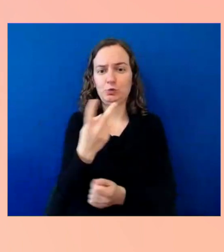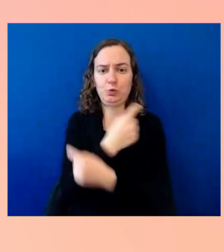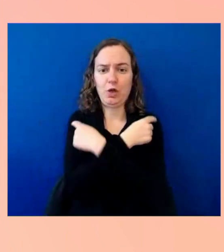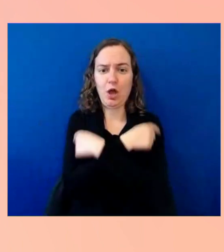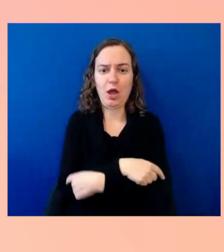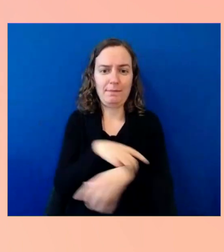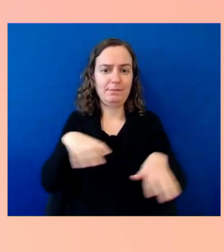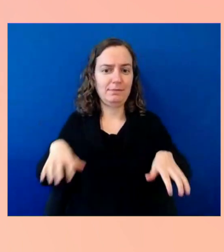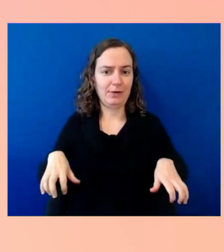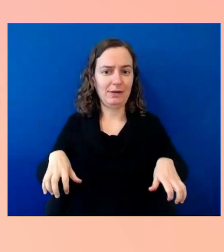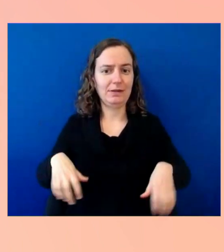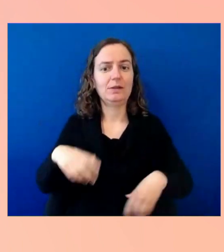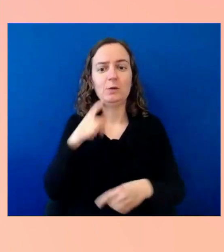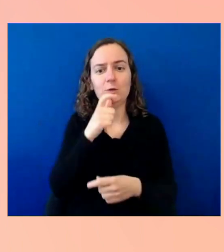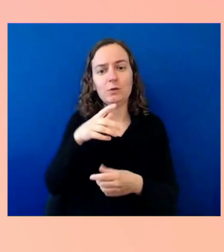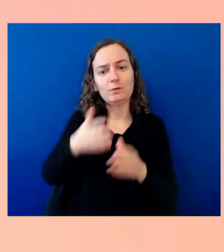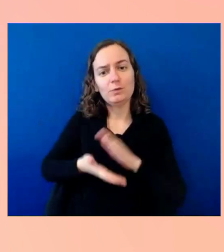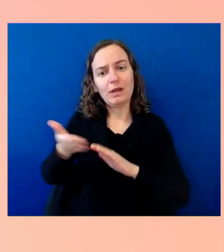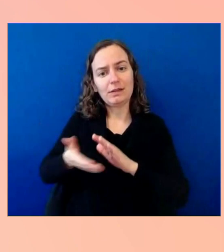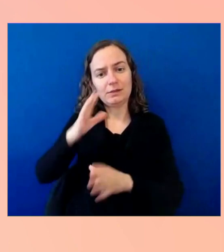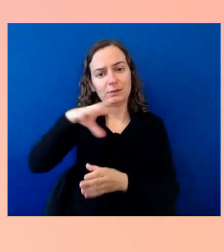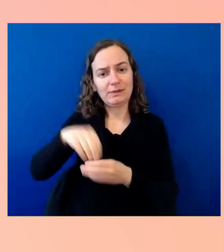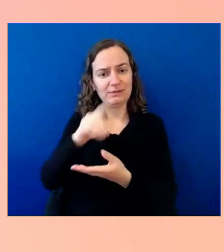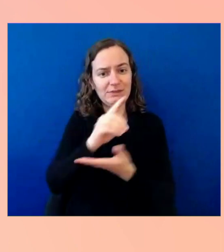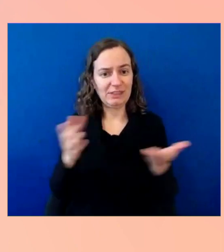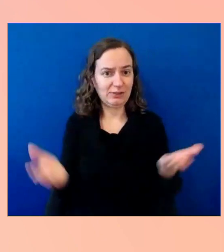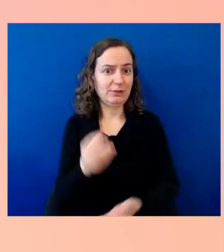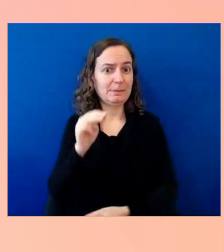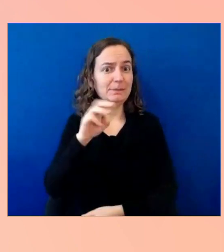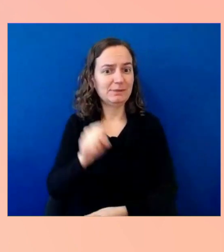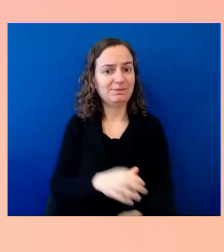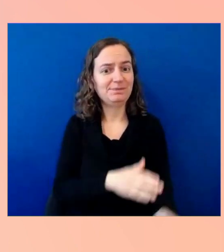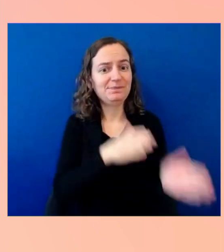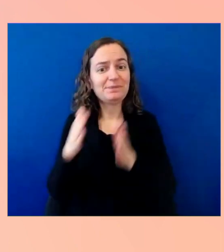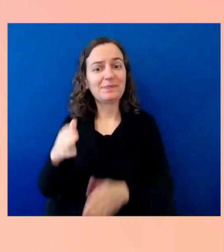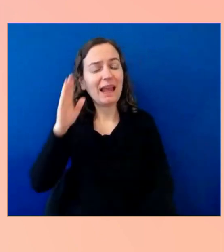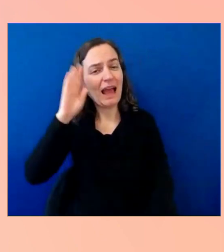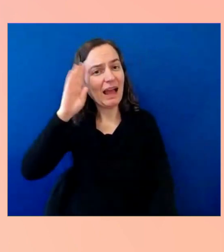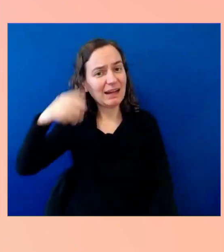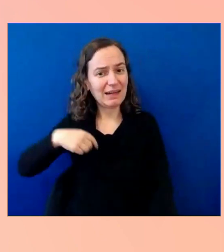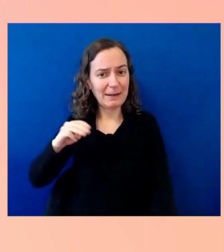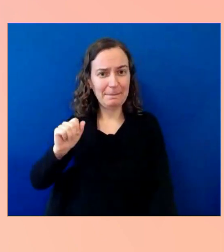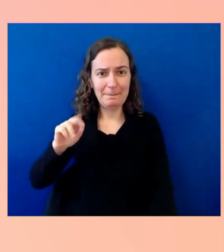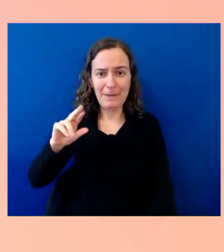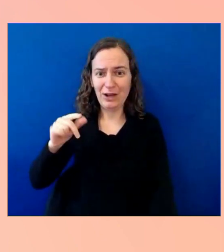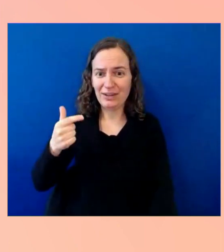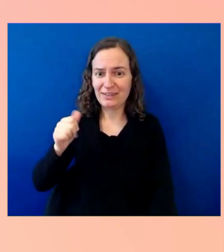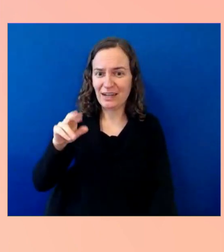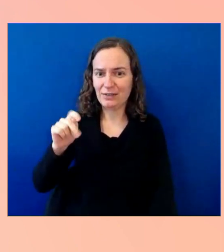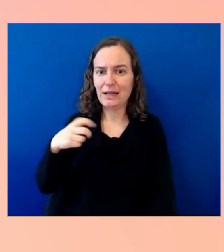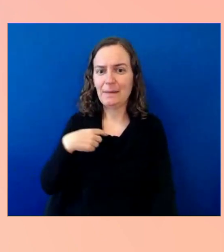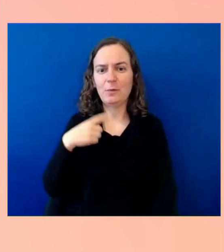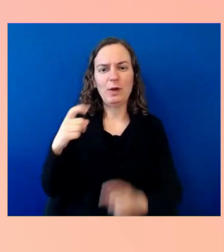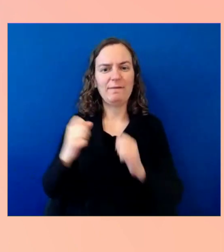Hey everyone, I'm Margaret Price. I'm one of the founders of Inclusive Design and a strategist here at Microsoft.